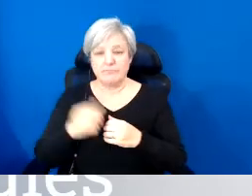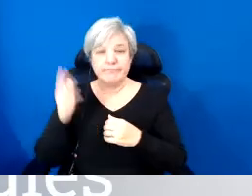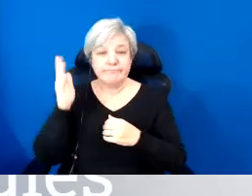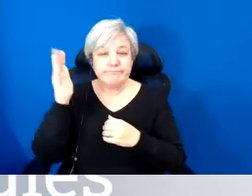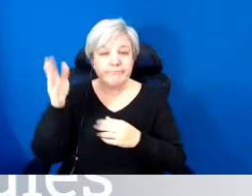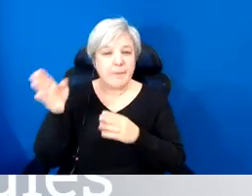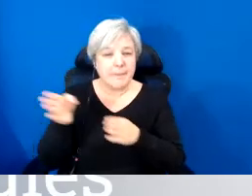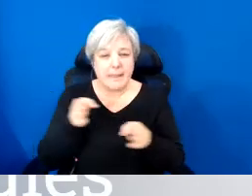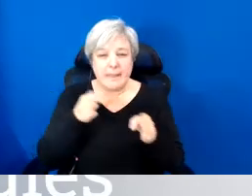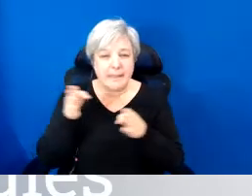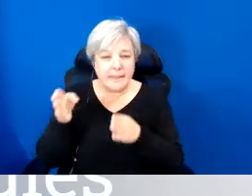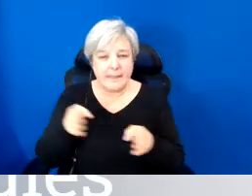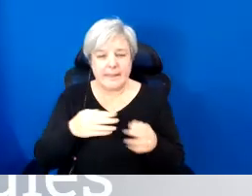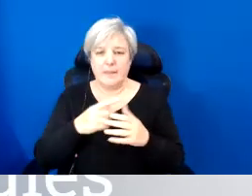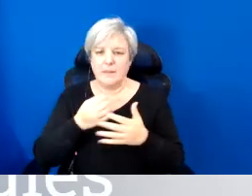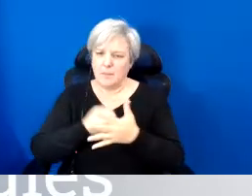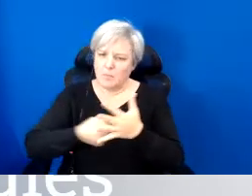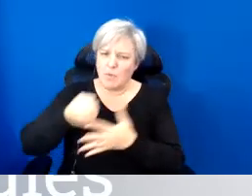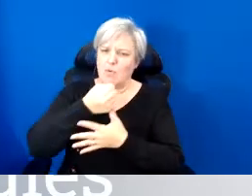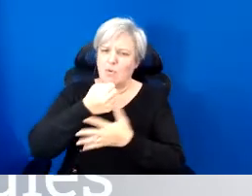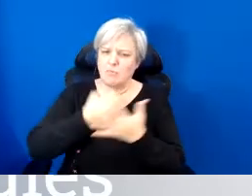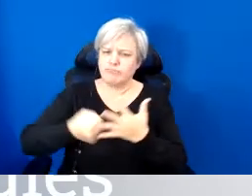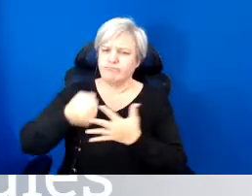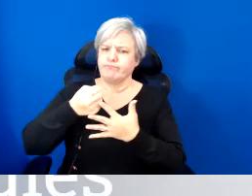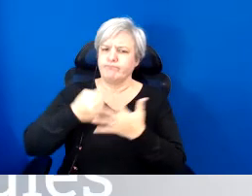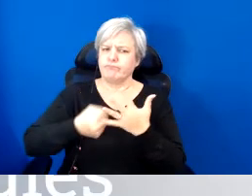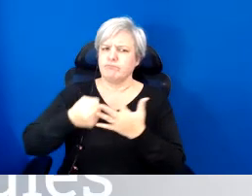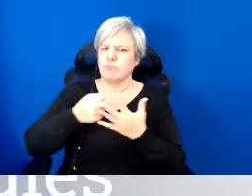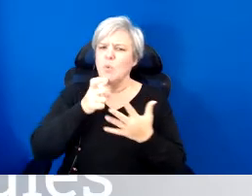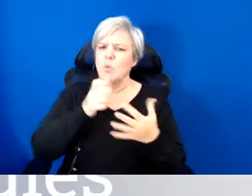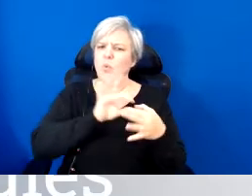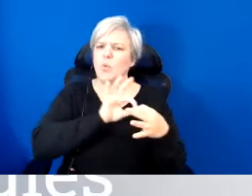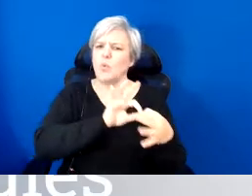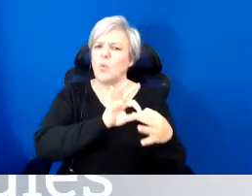So you like to start prioritizing who you want to spend your time with, what you want to do,